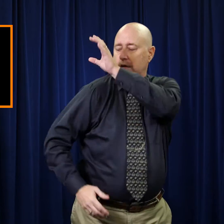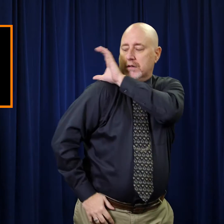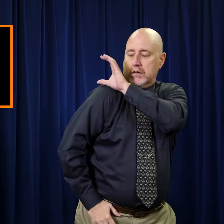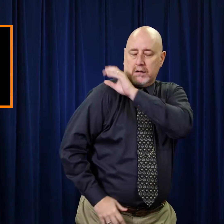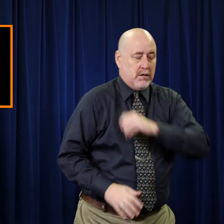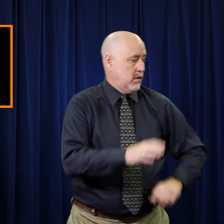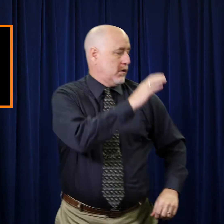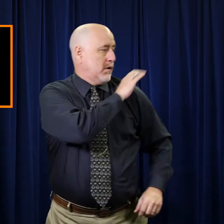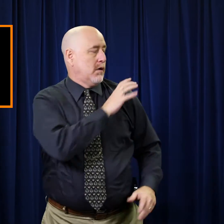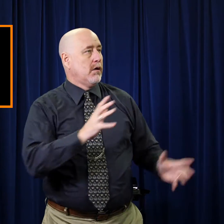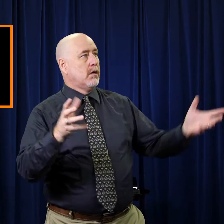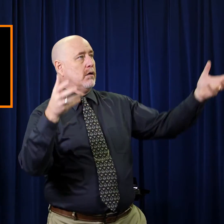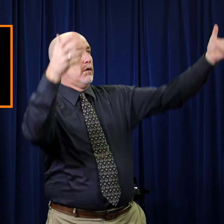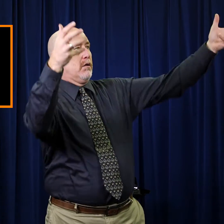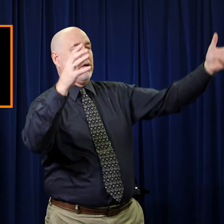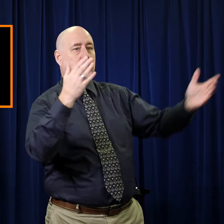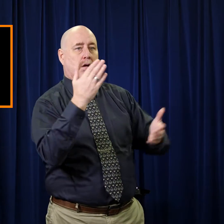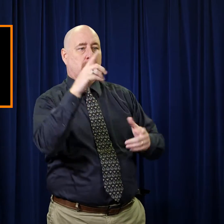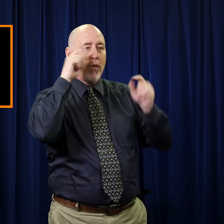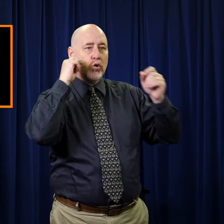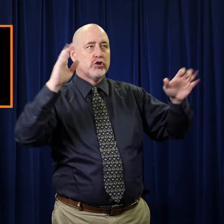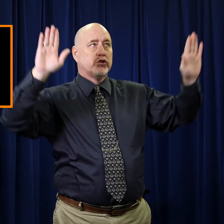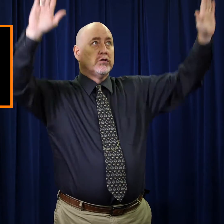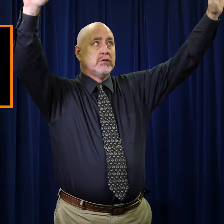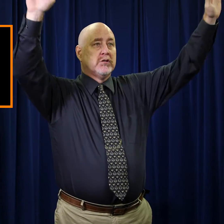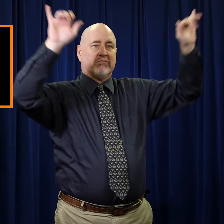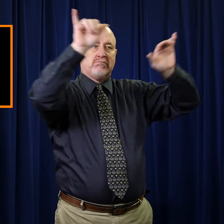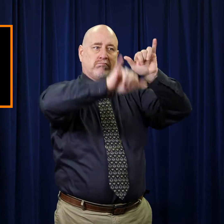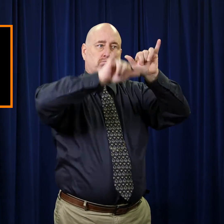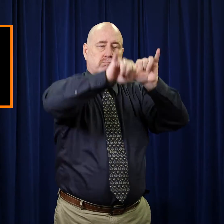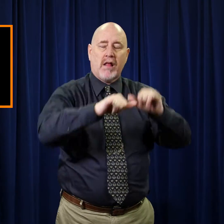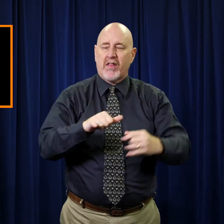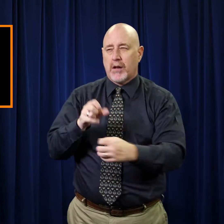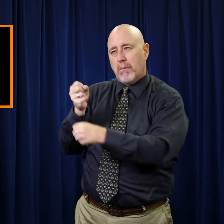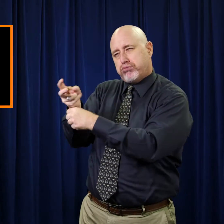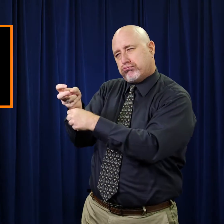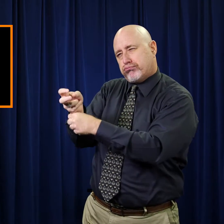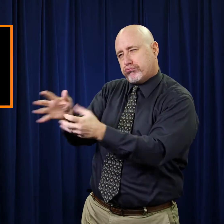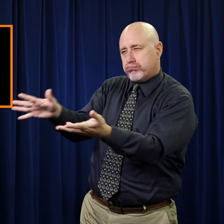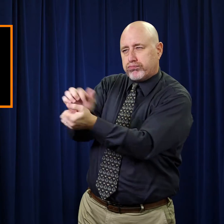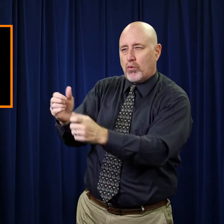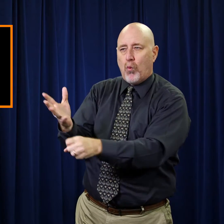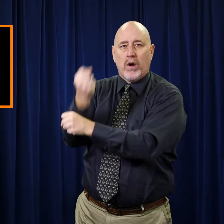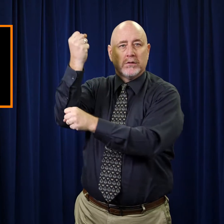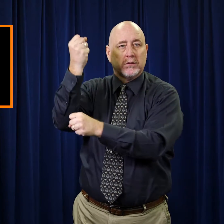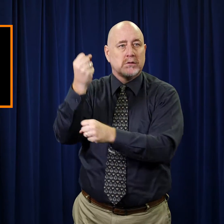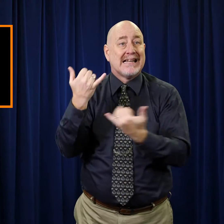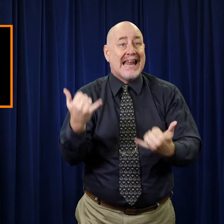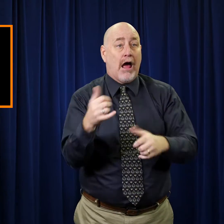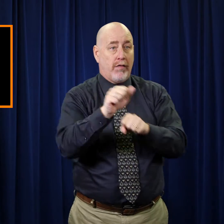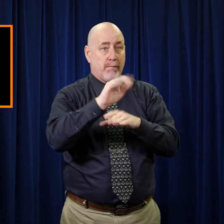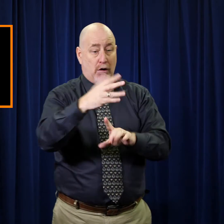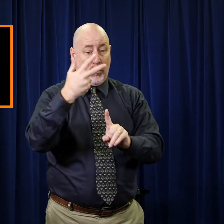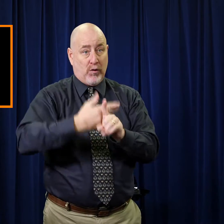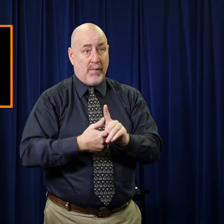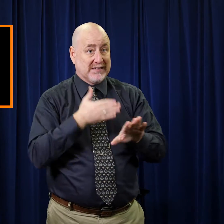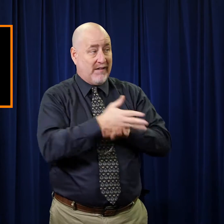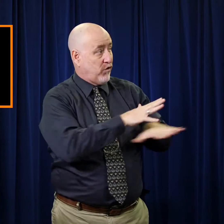hold up his arms. And Israel is victorious. Now the mountain. It's been three months